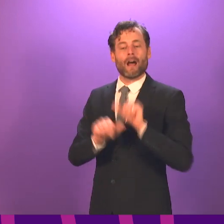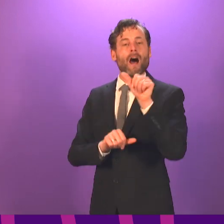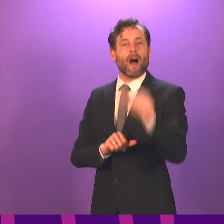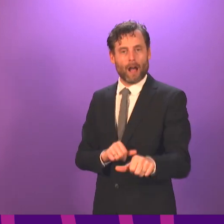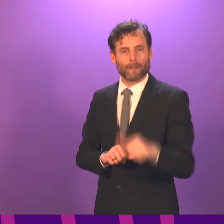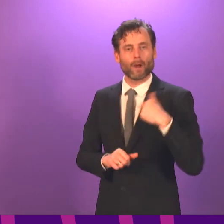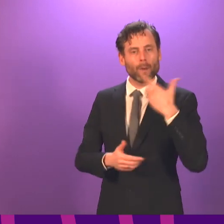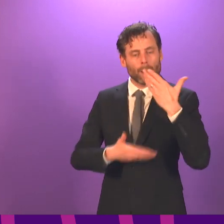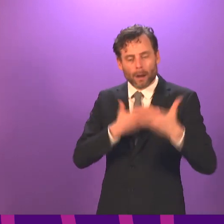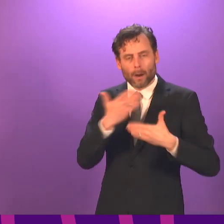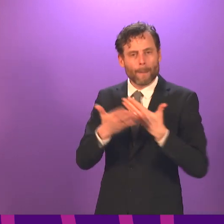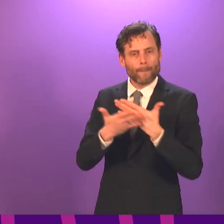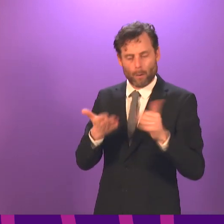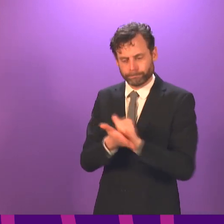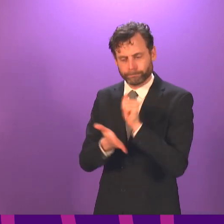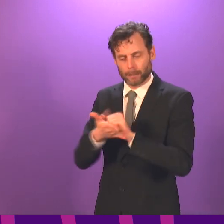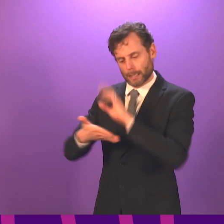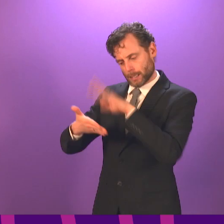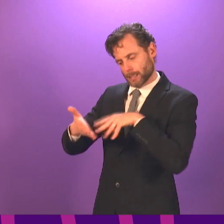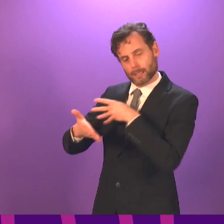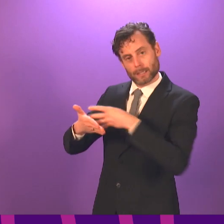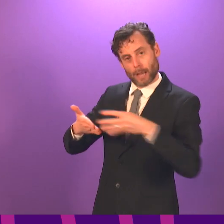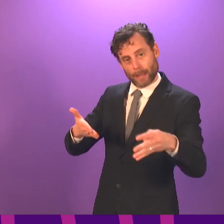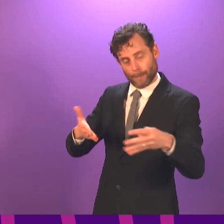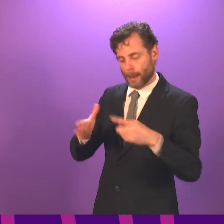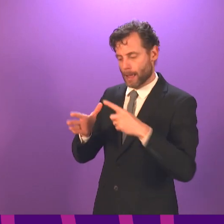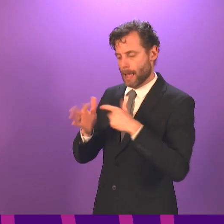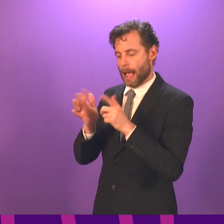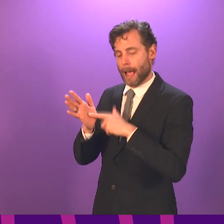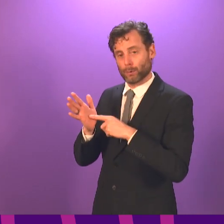timetable for the period after 26 April. As I said at the outset of this statement, and